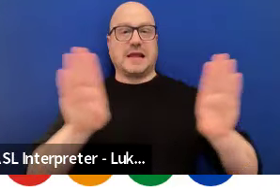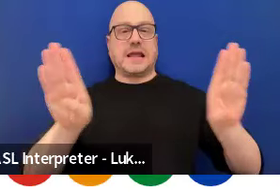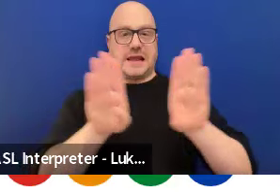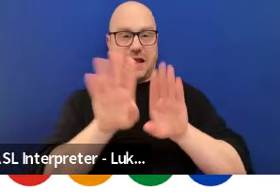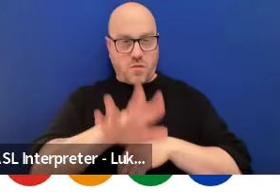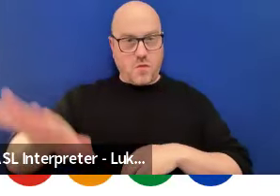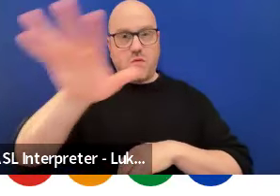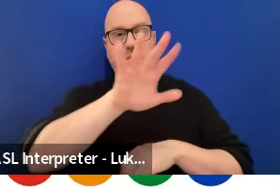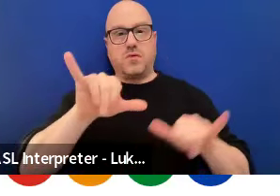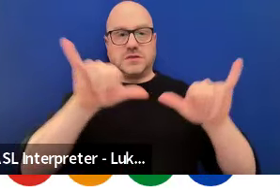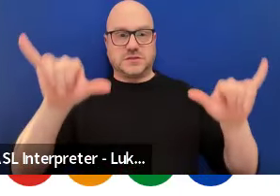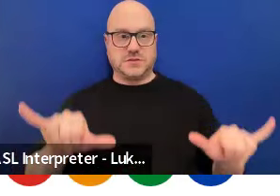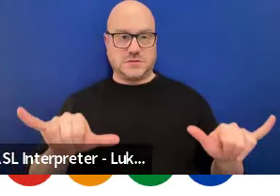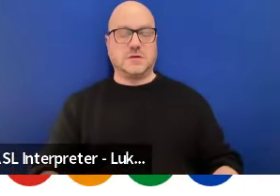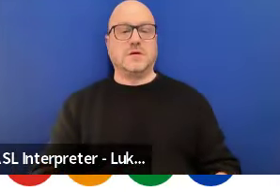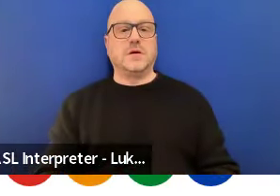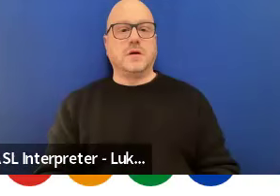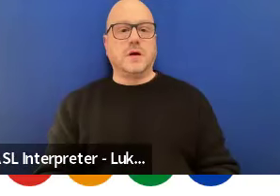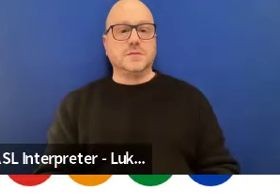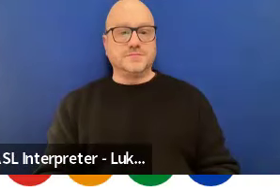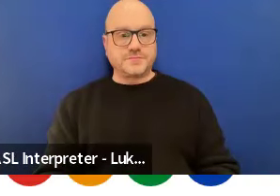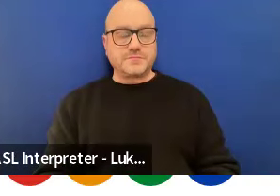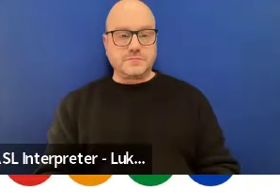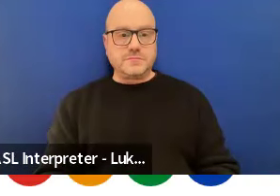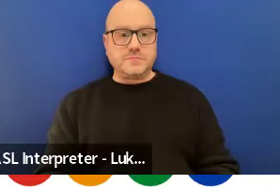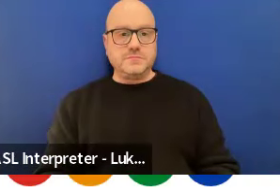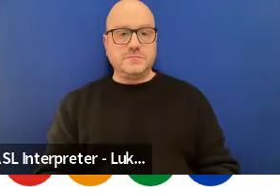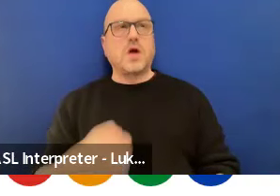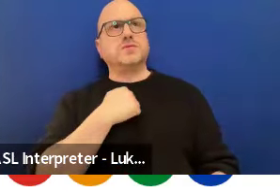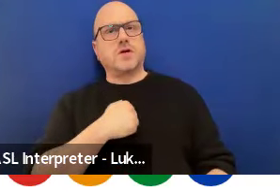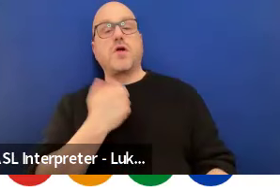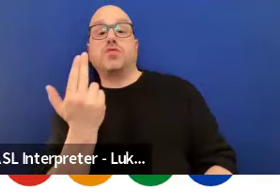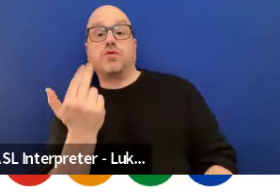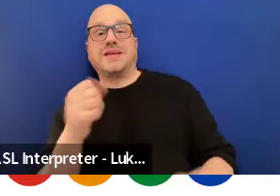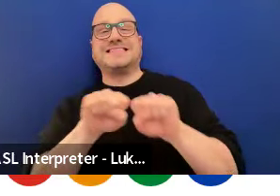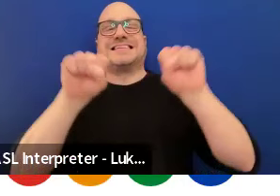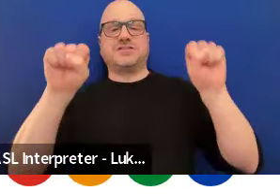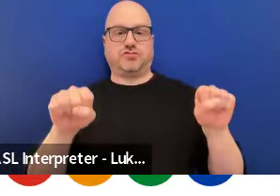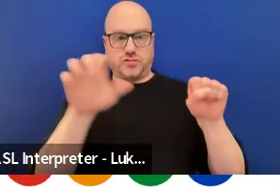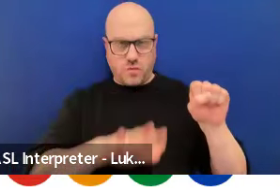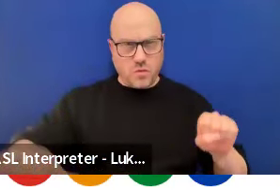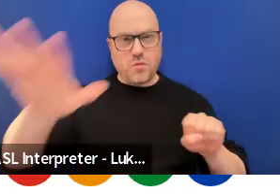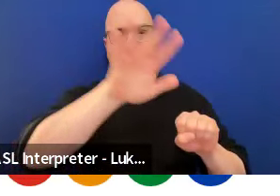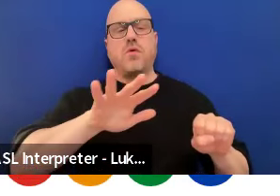INSTALLED AT 13 GATES. 13 GATES ACROSS THE SYSTEM.